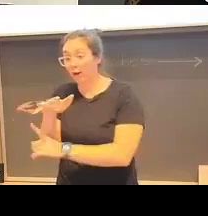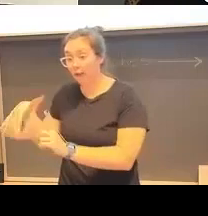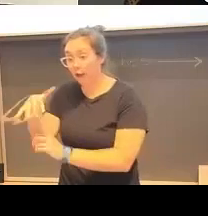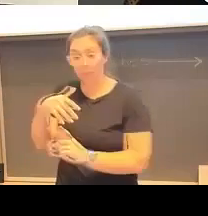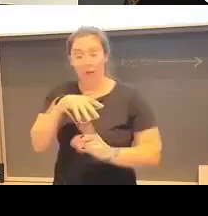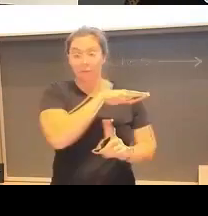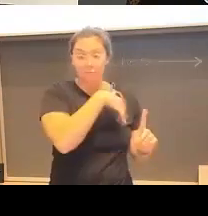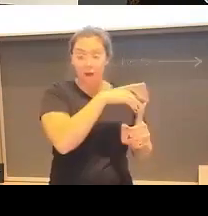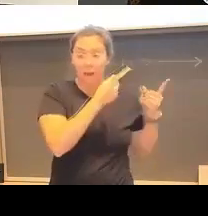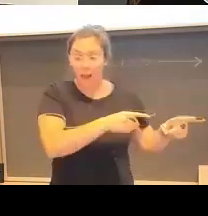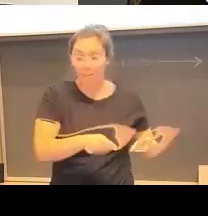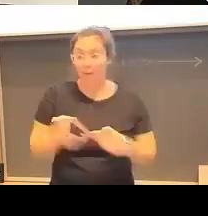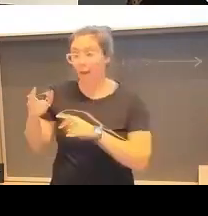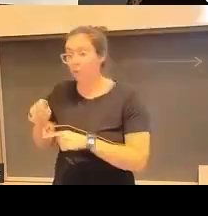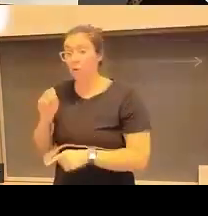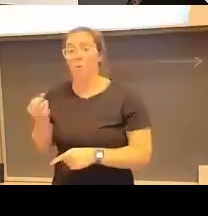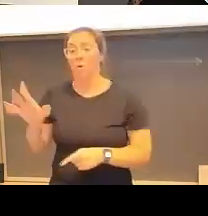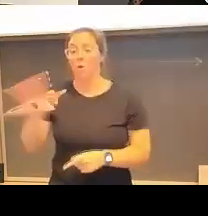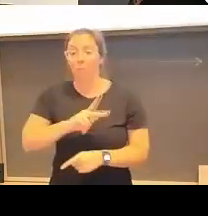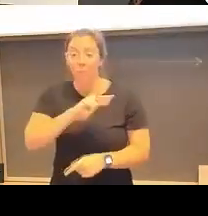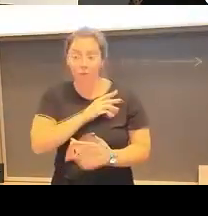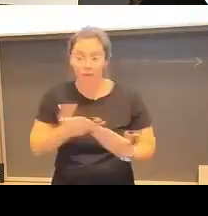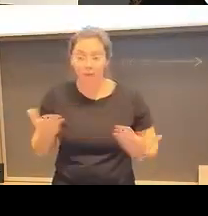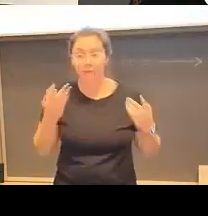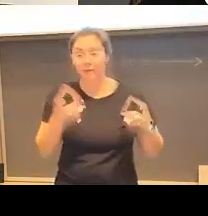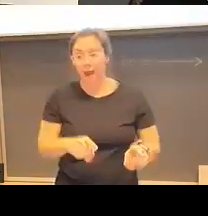that are happening to them psychosocially that are influential to their behaviors and so therefore